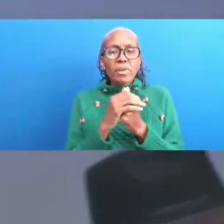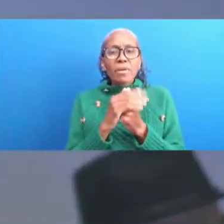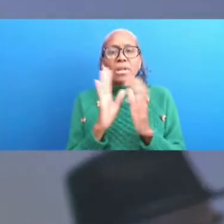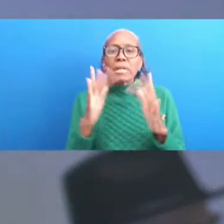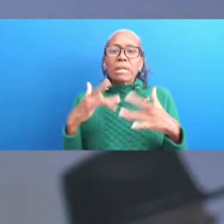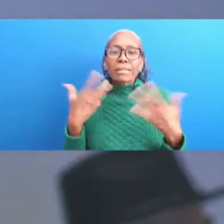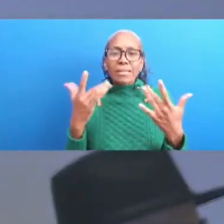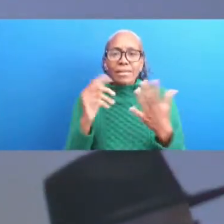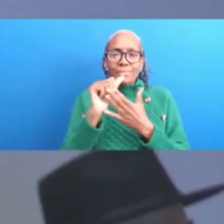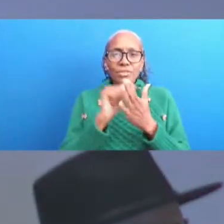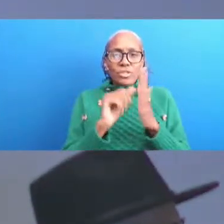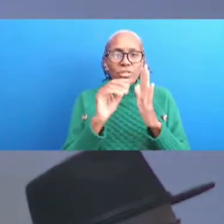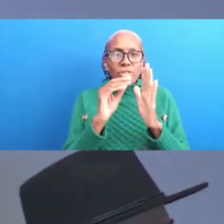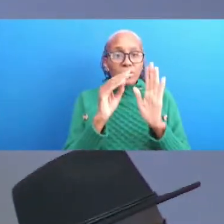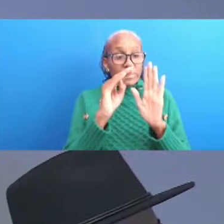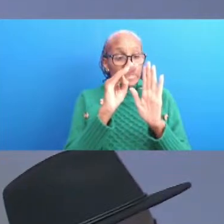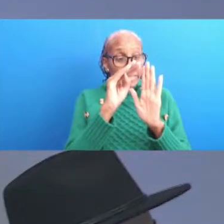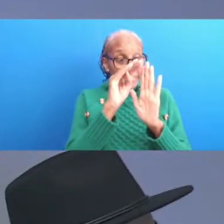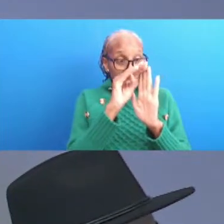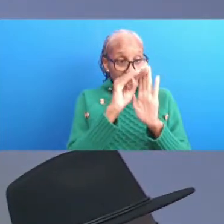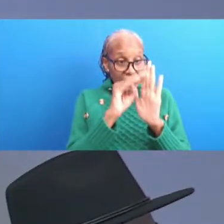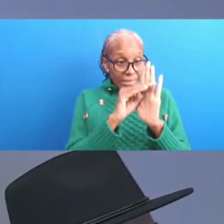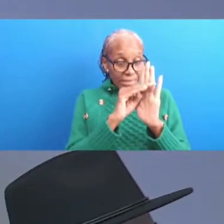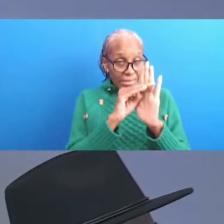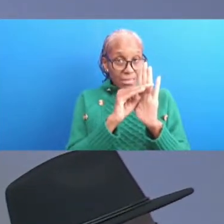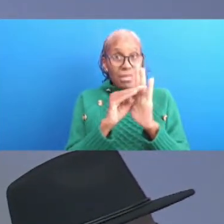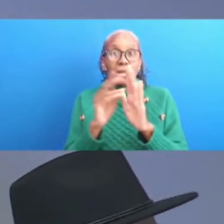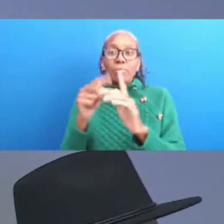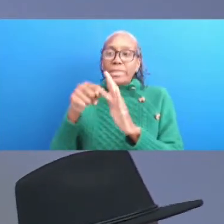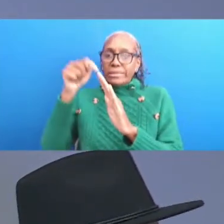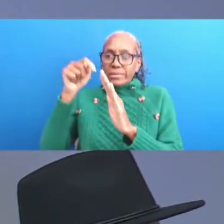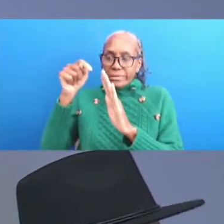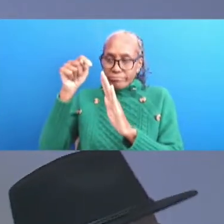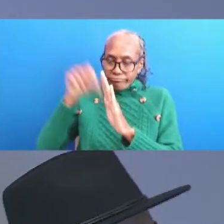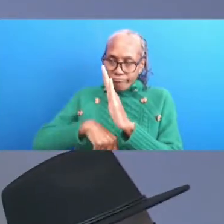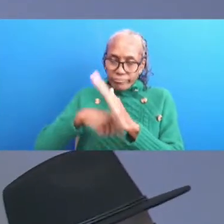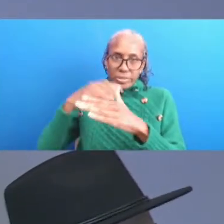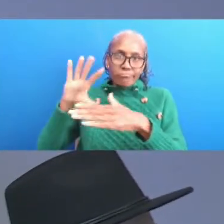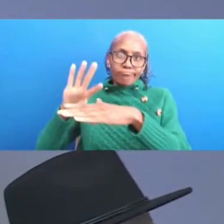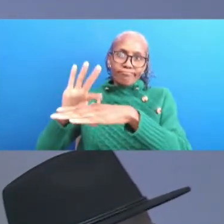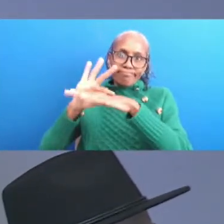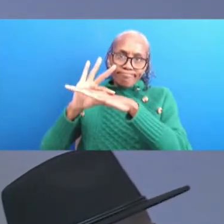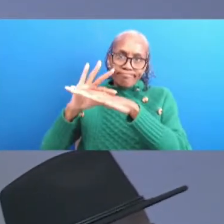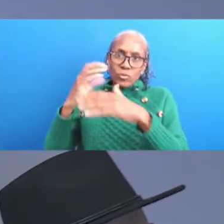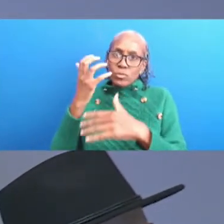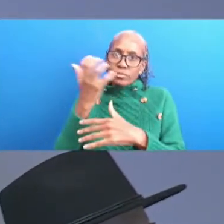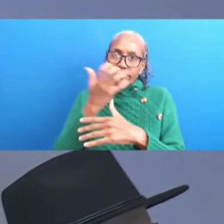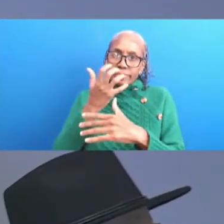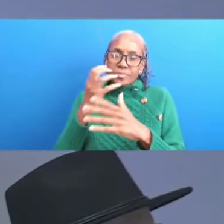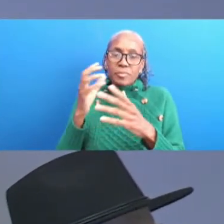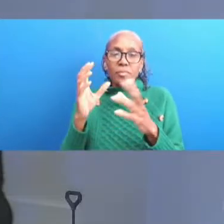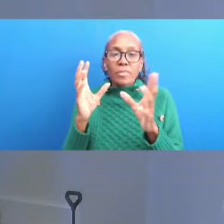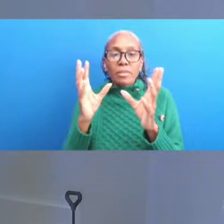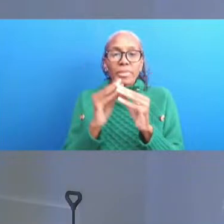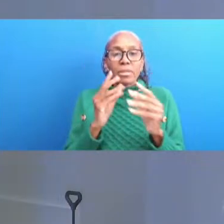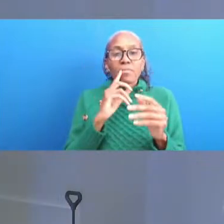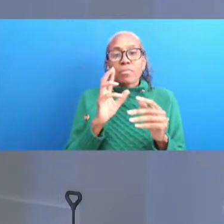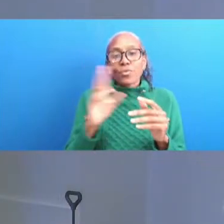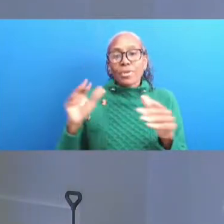WE HAVE A FAIRLY LIGHT AGENDA